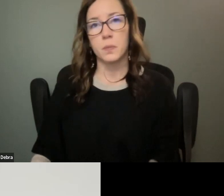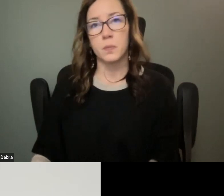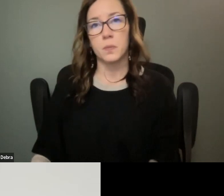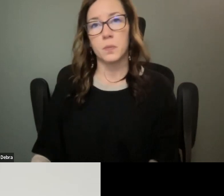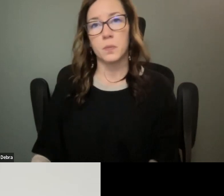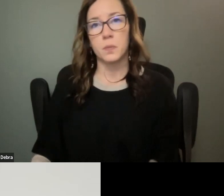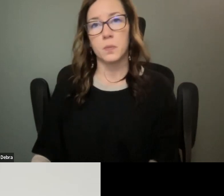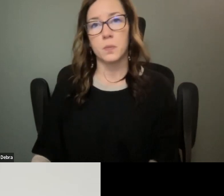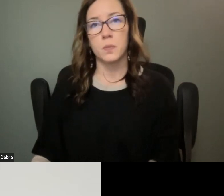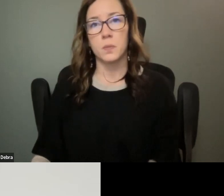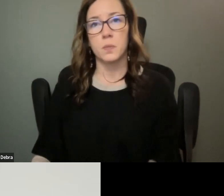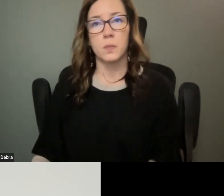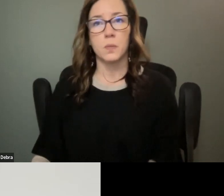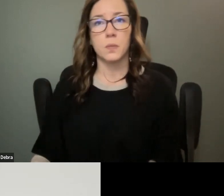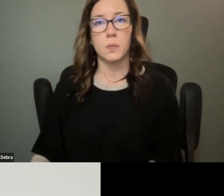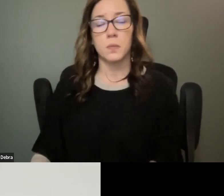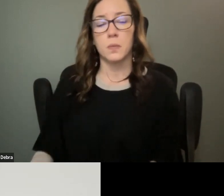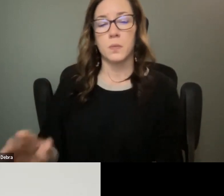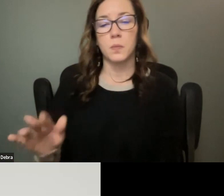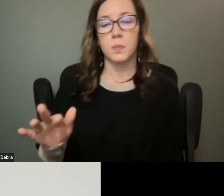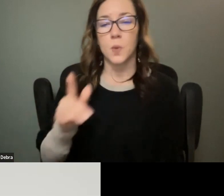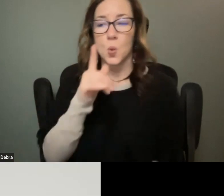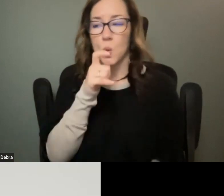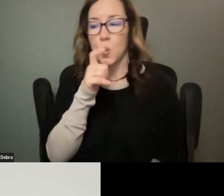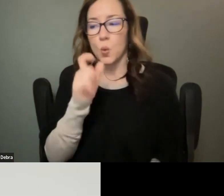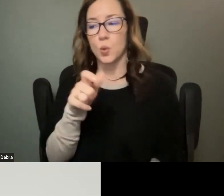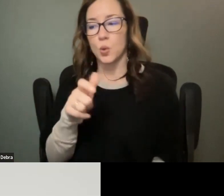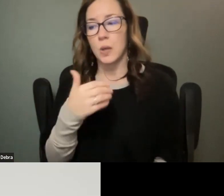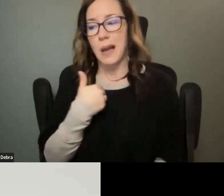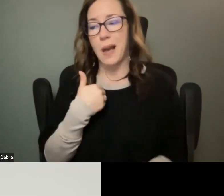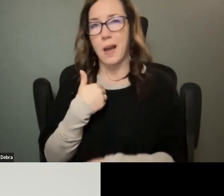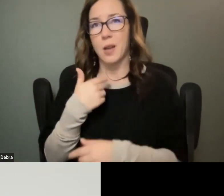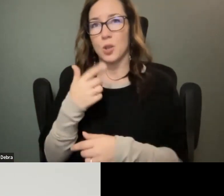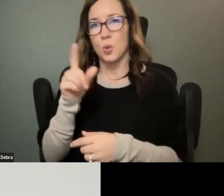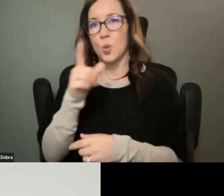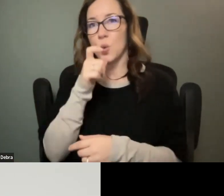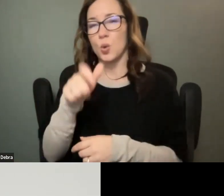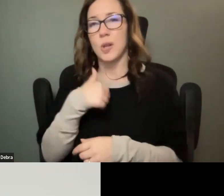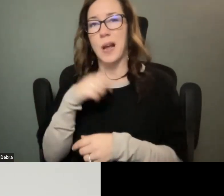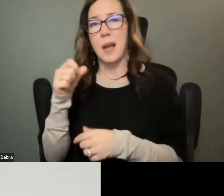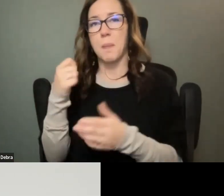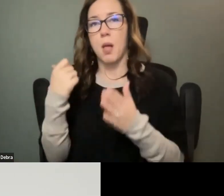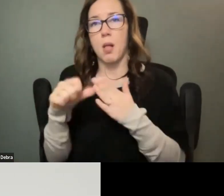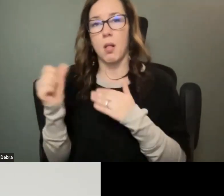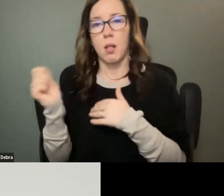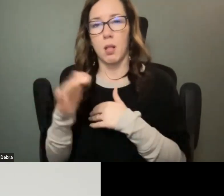again Tam says who should I mail to? we